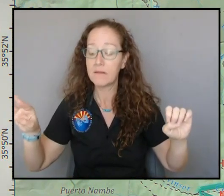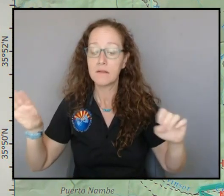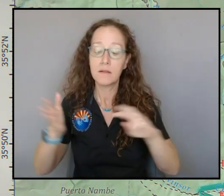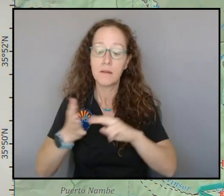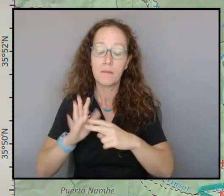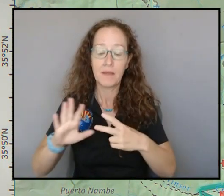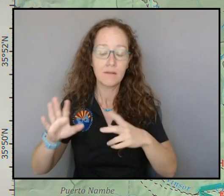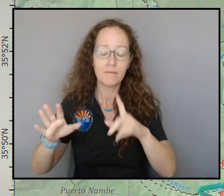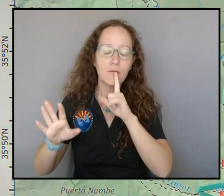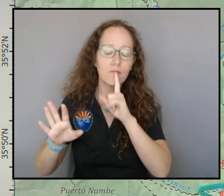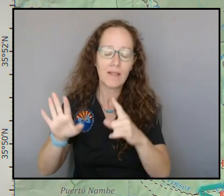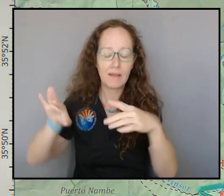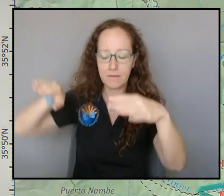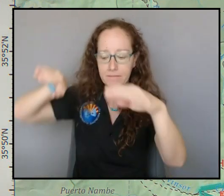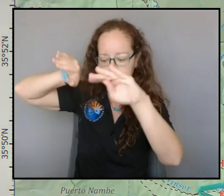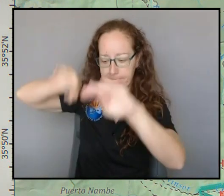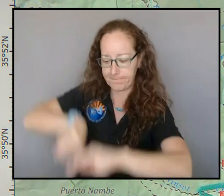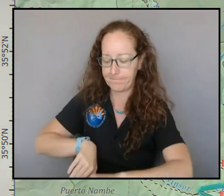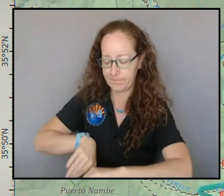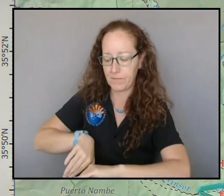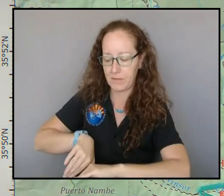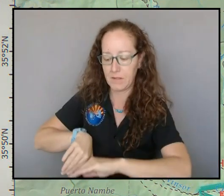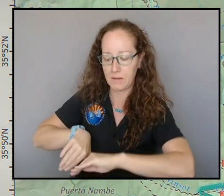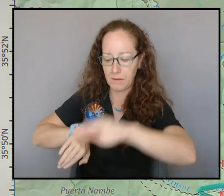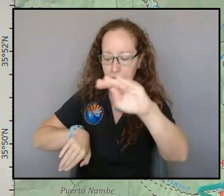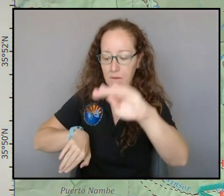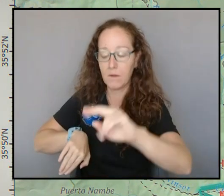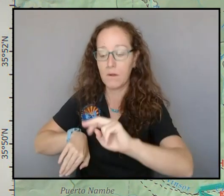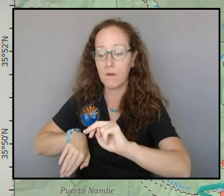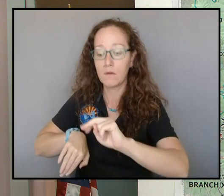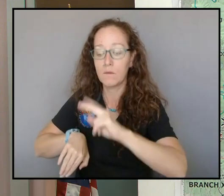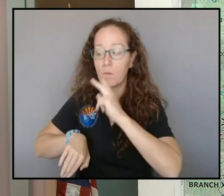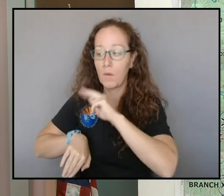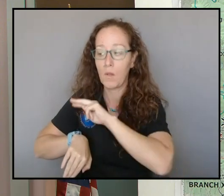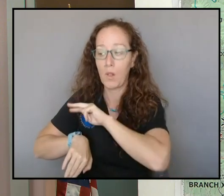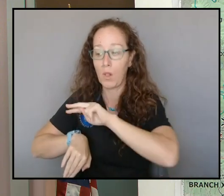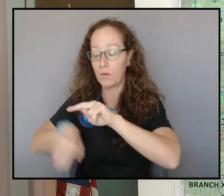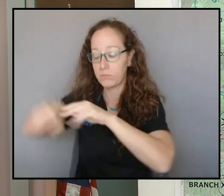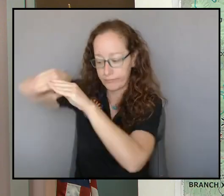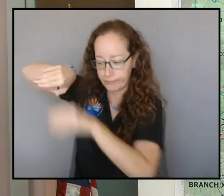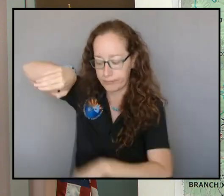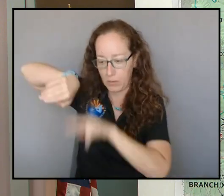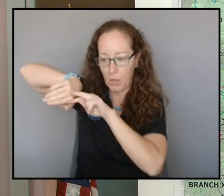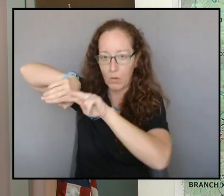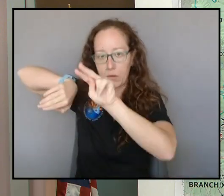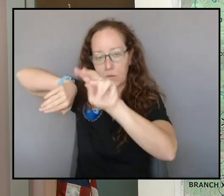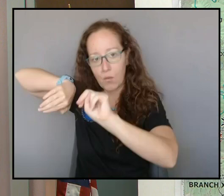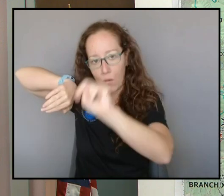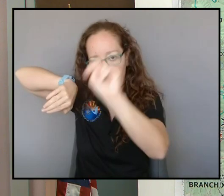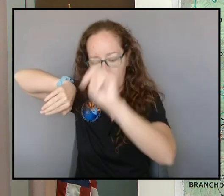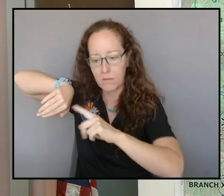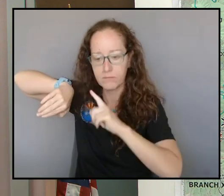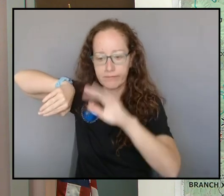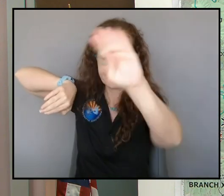transitions from the south side, coming up the north side to our control line. If the fire's allowed to back down Bear Creek